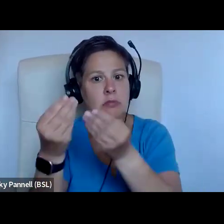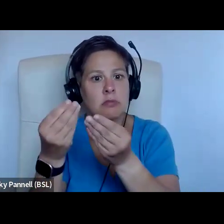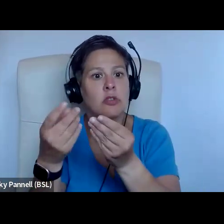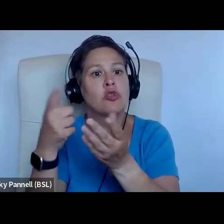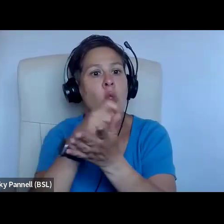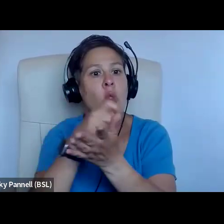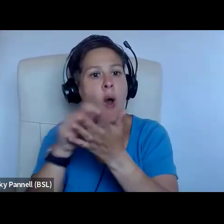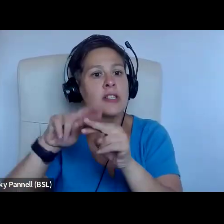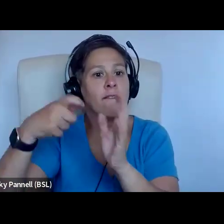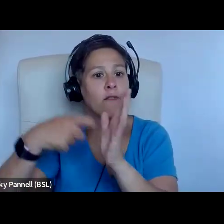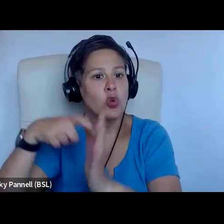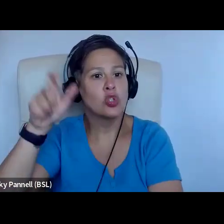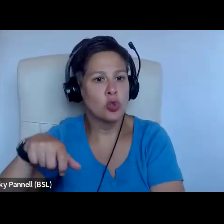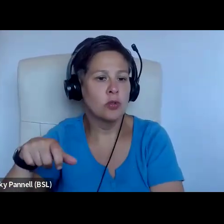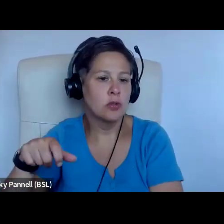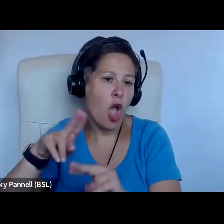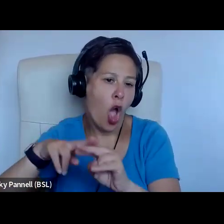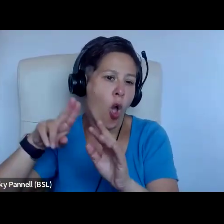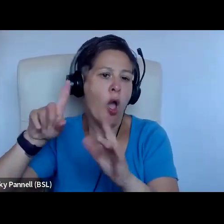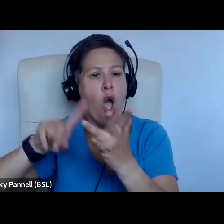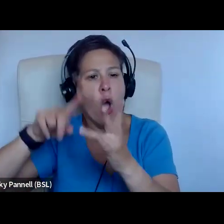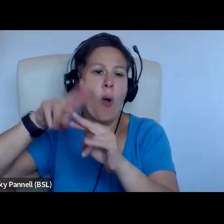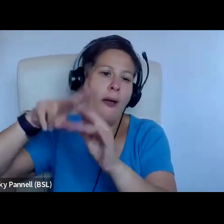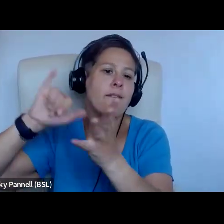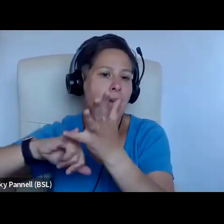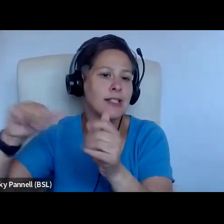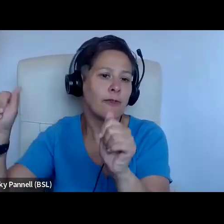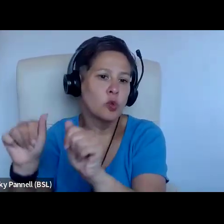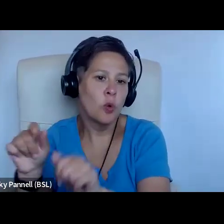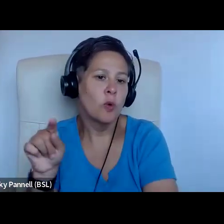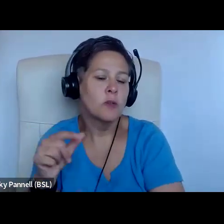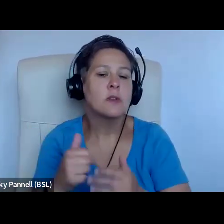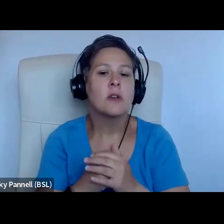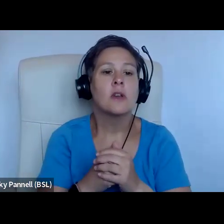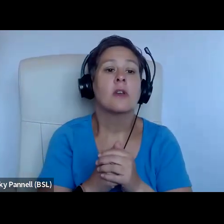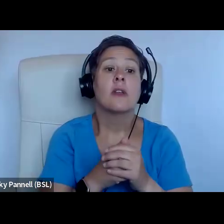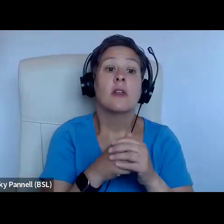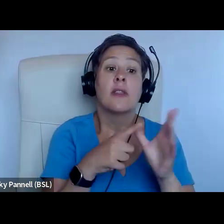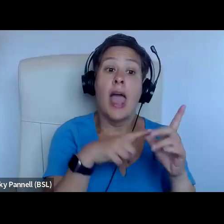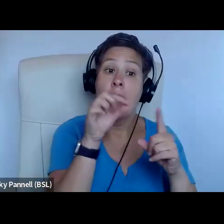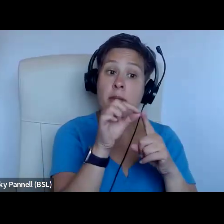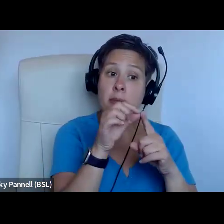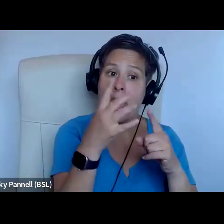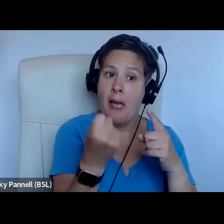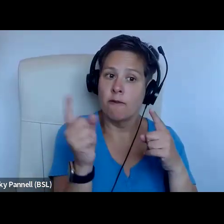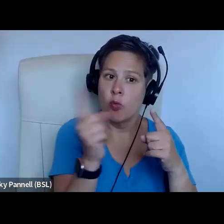of opportunity within the student body. So for example, there are explicit commitments